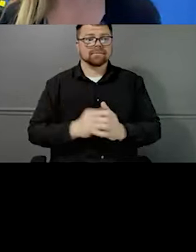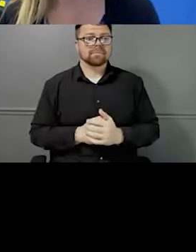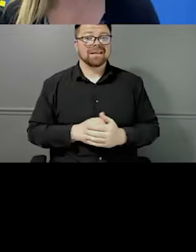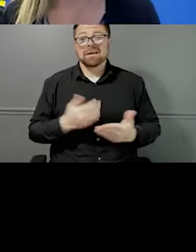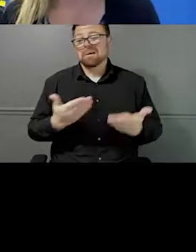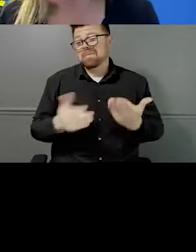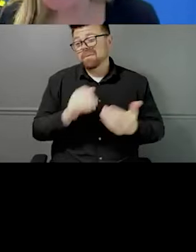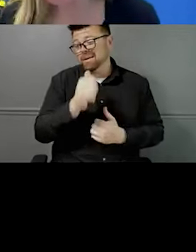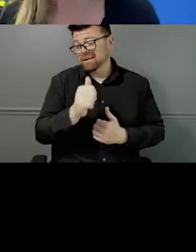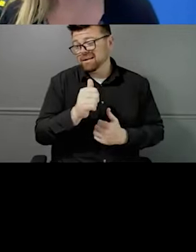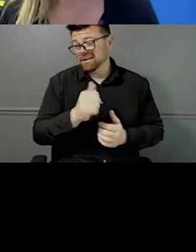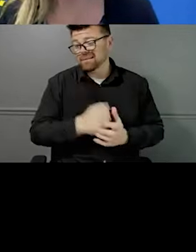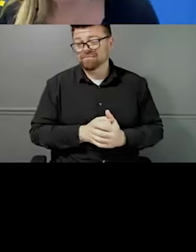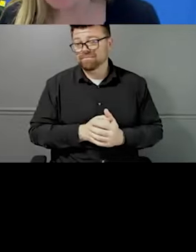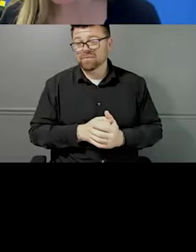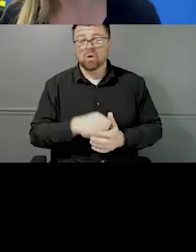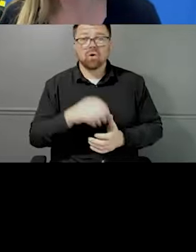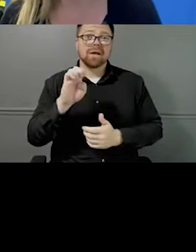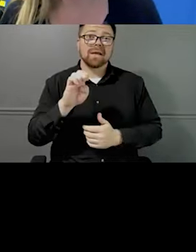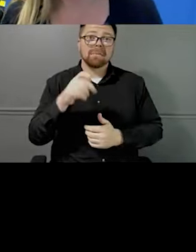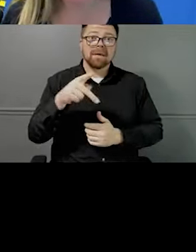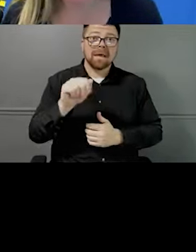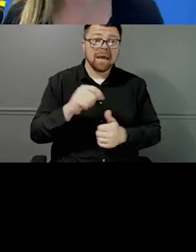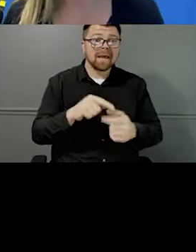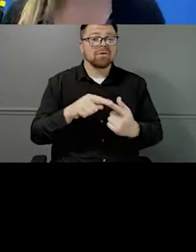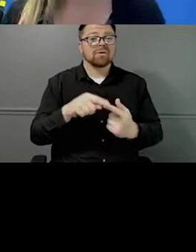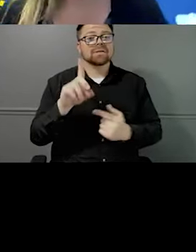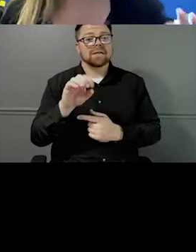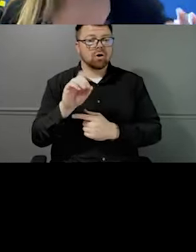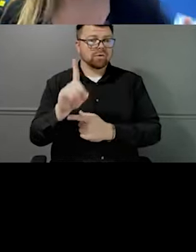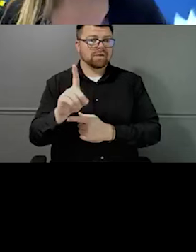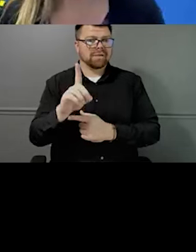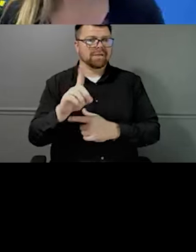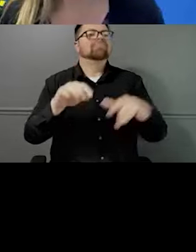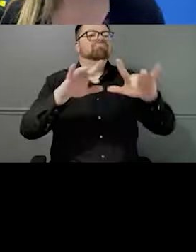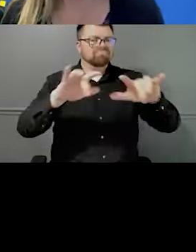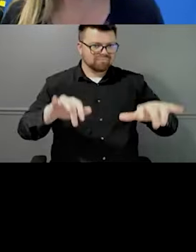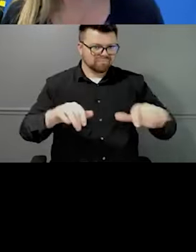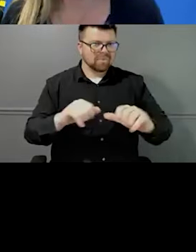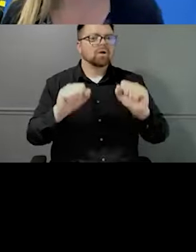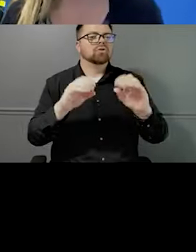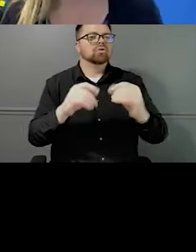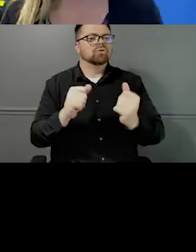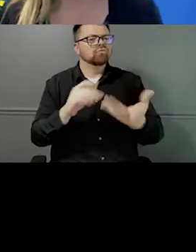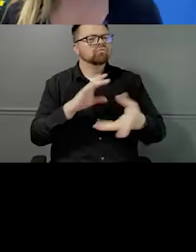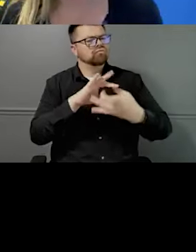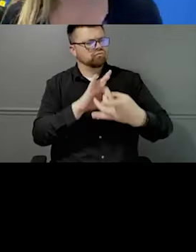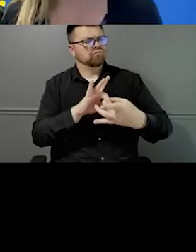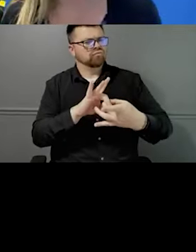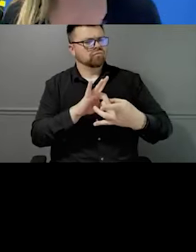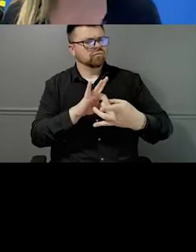be for EPA or DOD, etc. I think with regard to in-kind contributions,